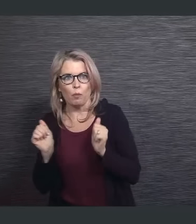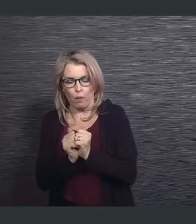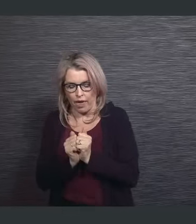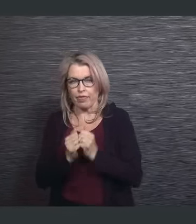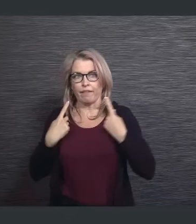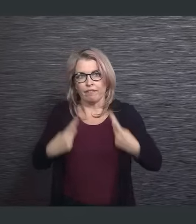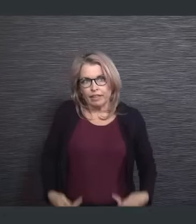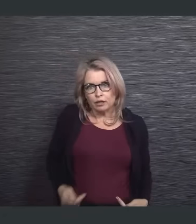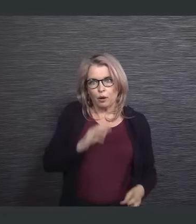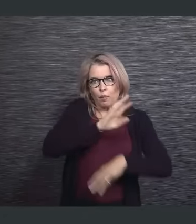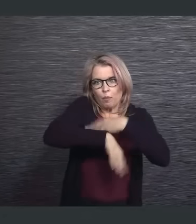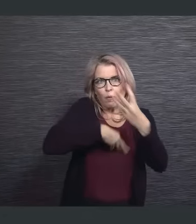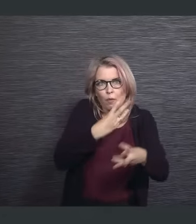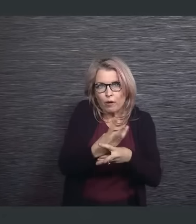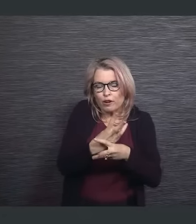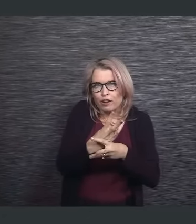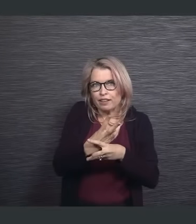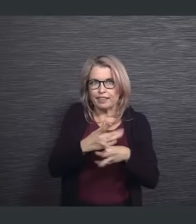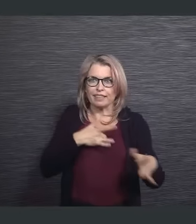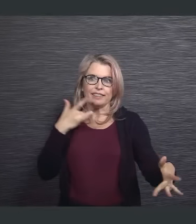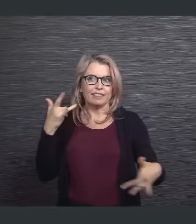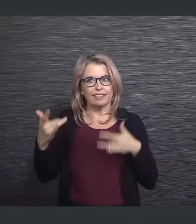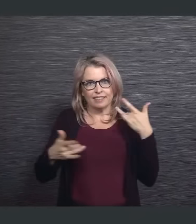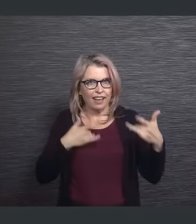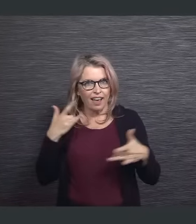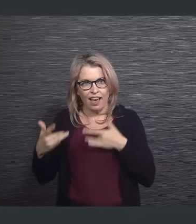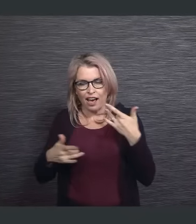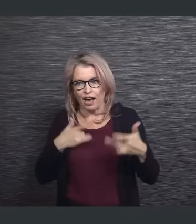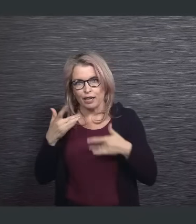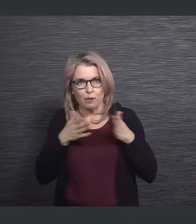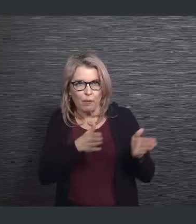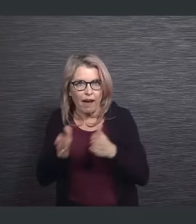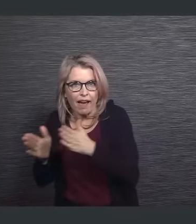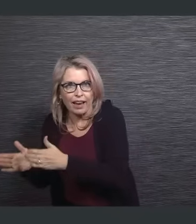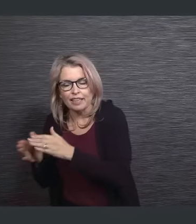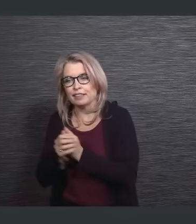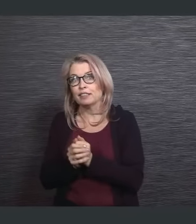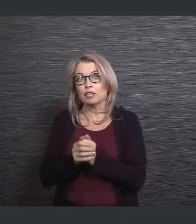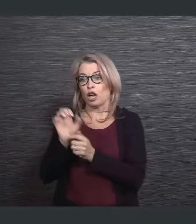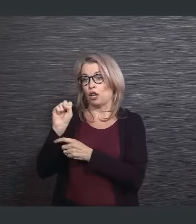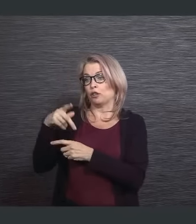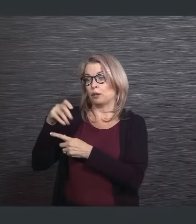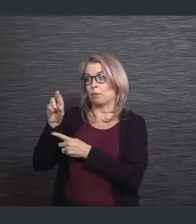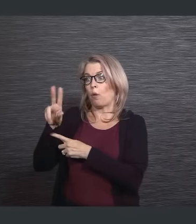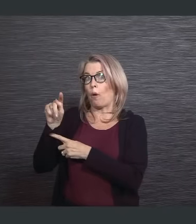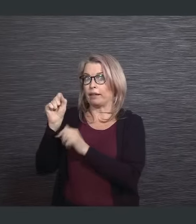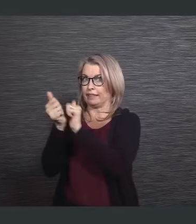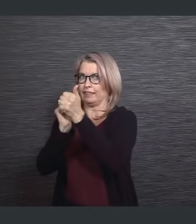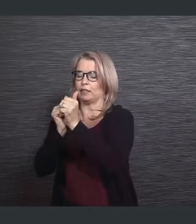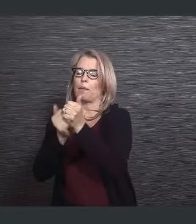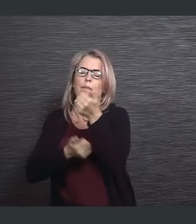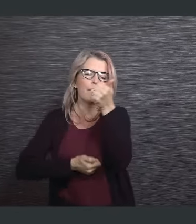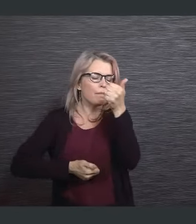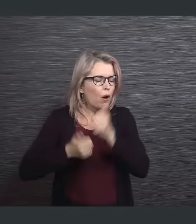in exciting ways. Sports is the ultimate live experience.